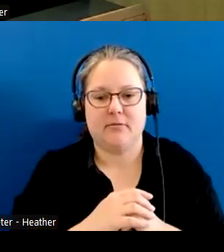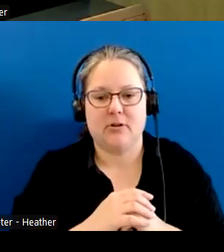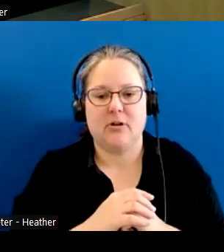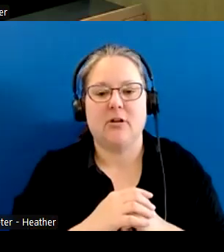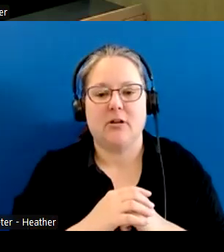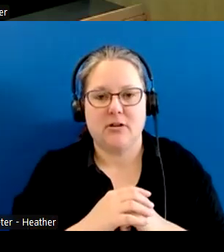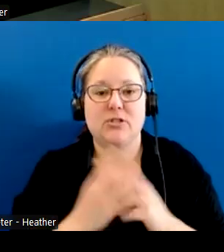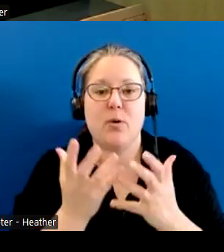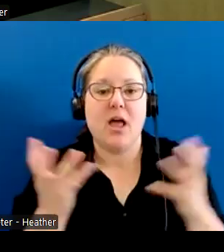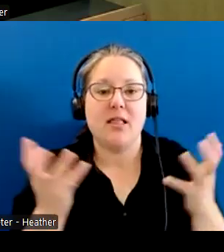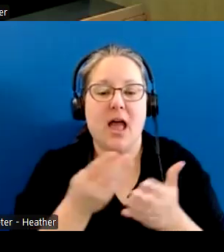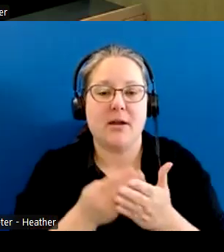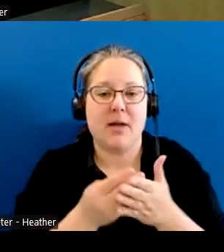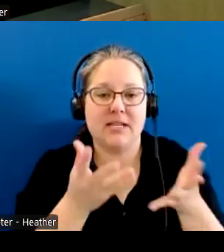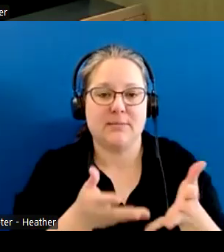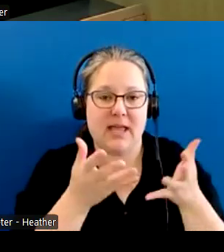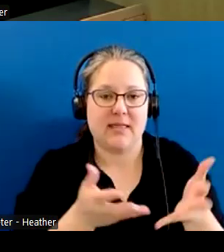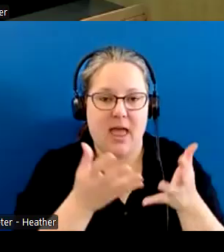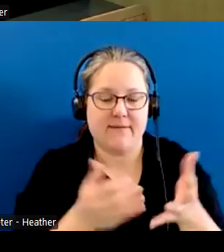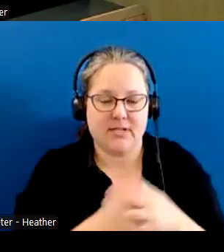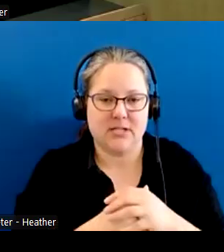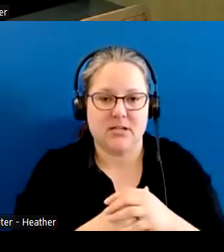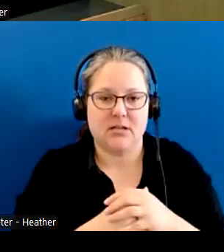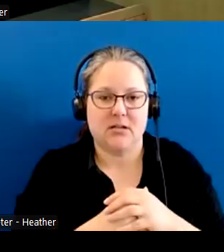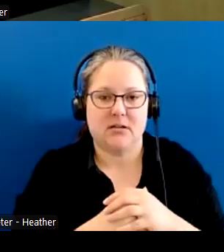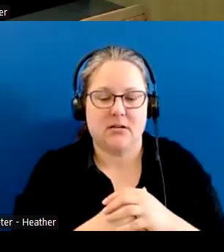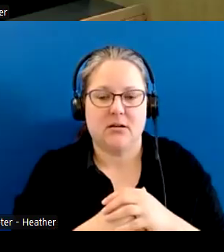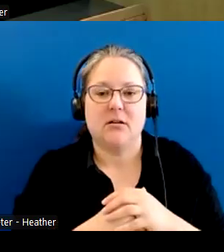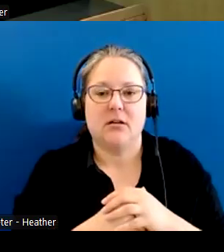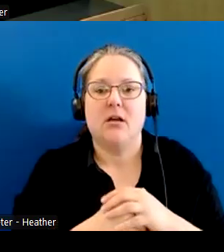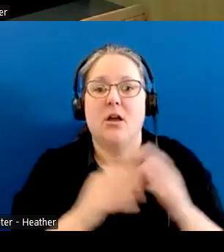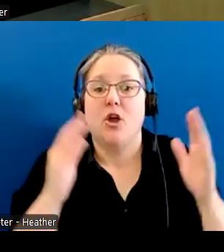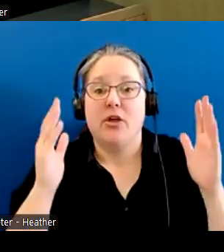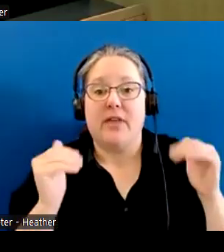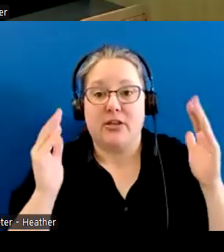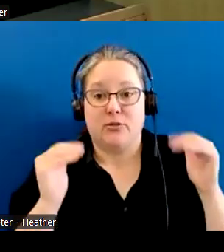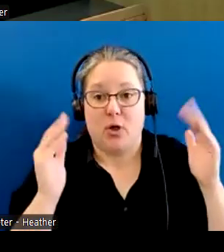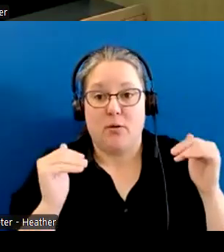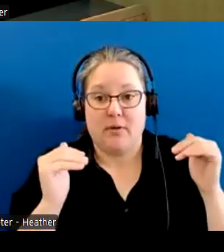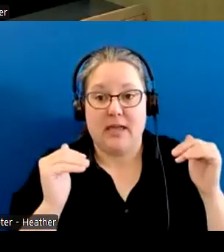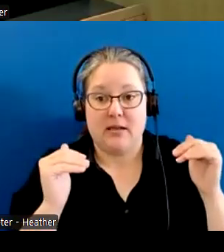we're leaving a lot of money on the table. And um now there is a hope you know he is Jay is supposed